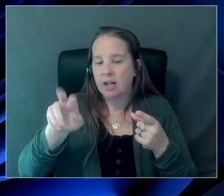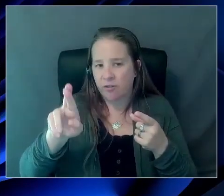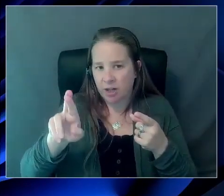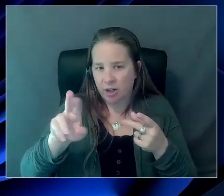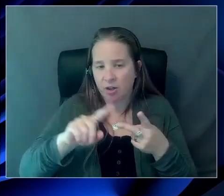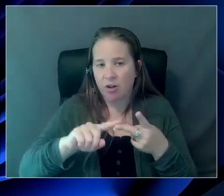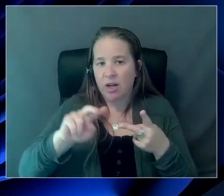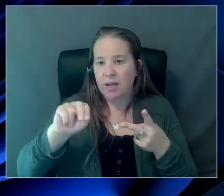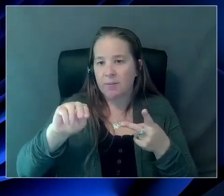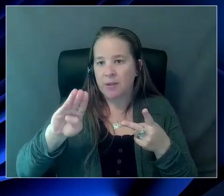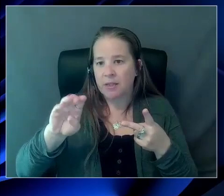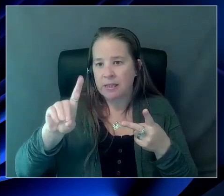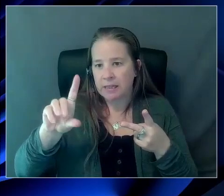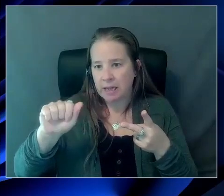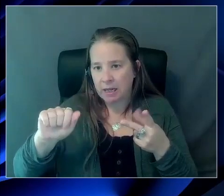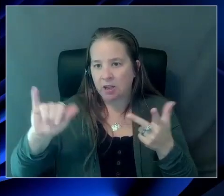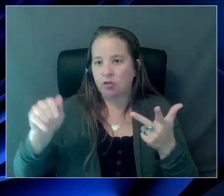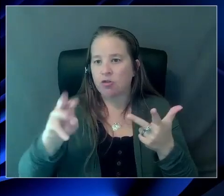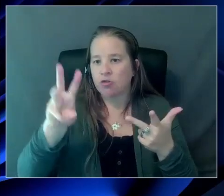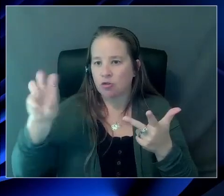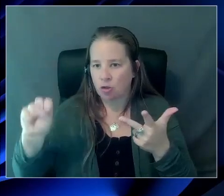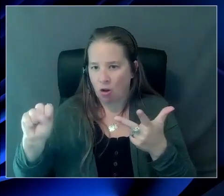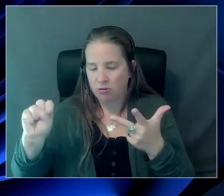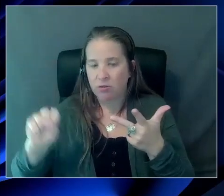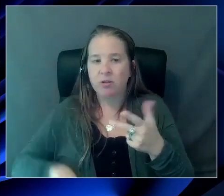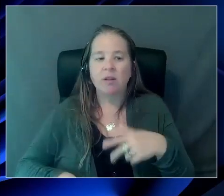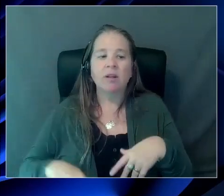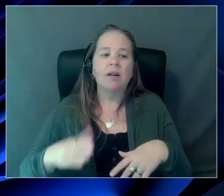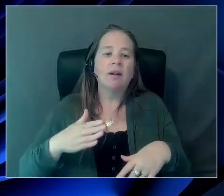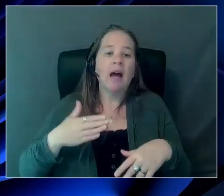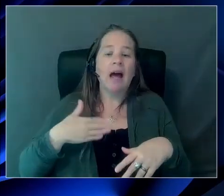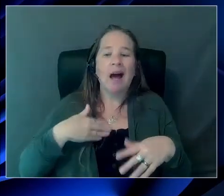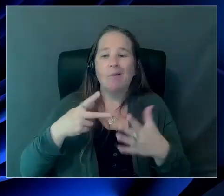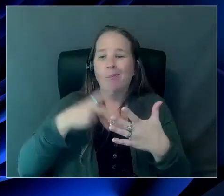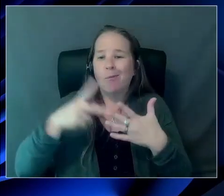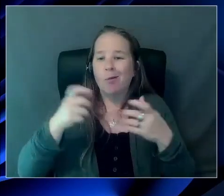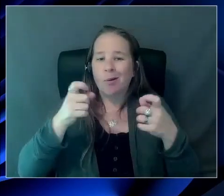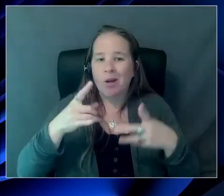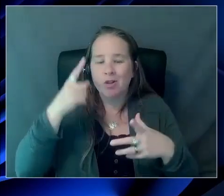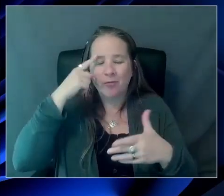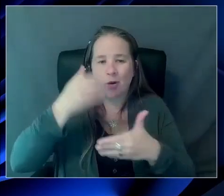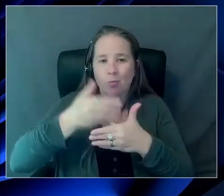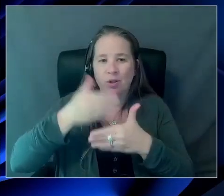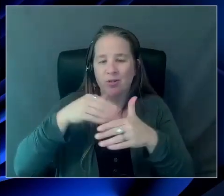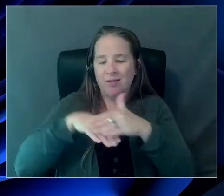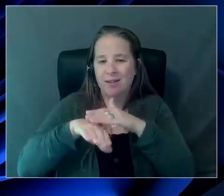My name is Mariah Moon and I'm a program manager on the Windows Accessibility team.